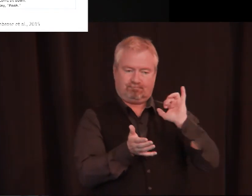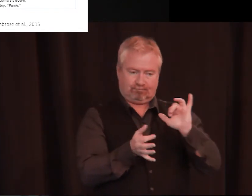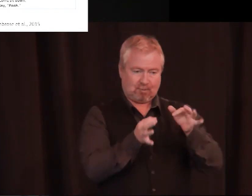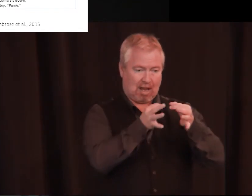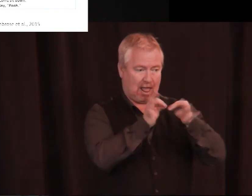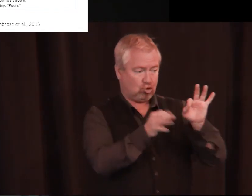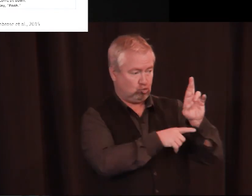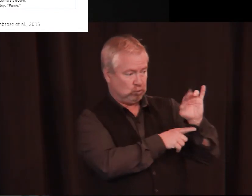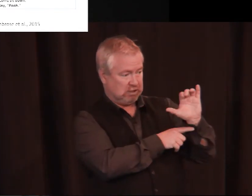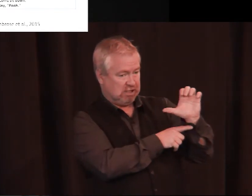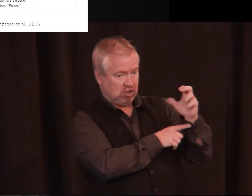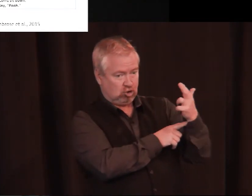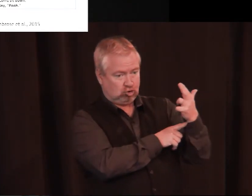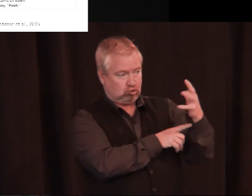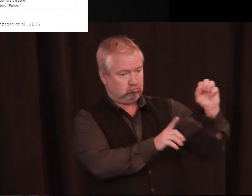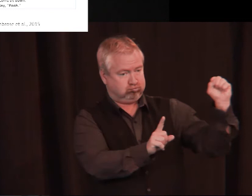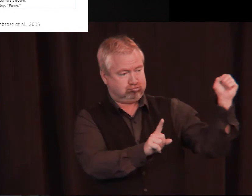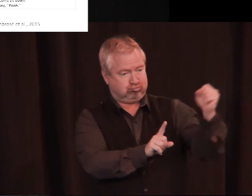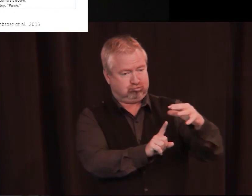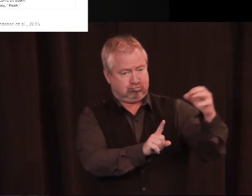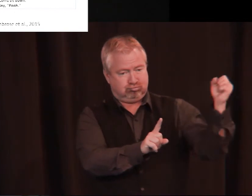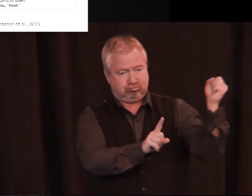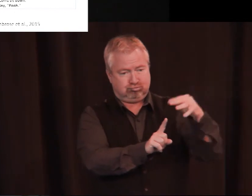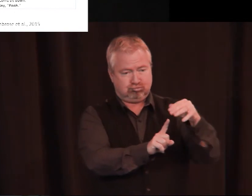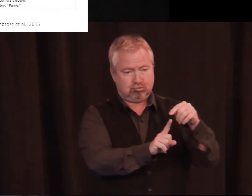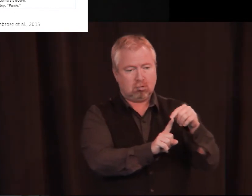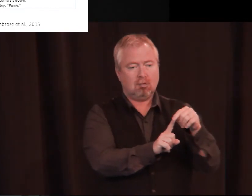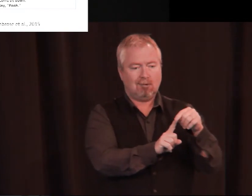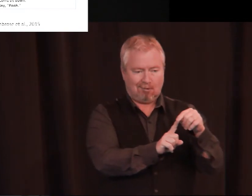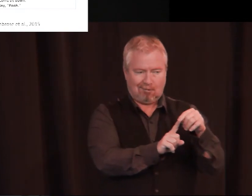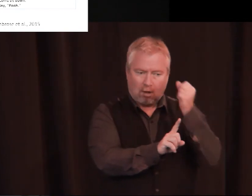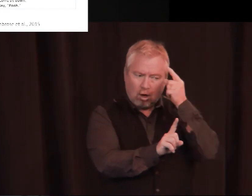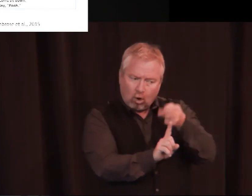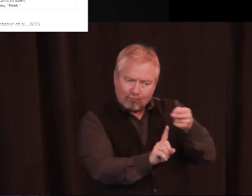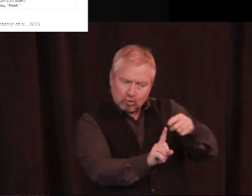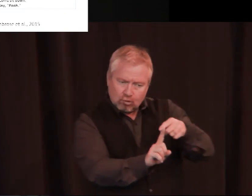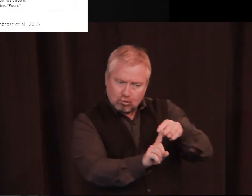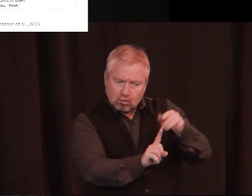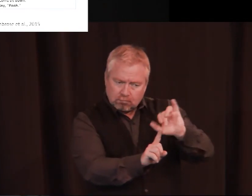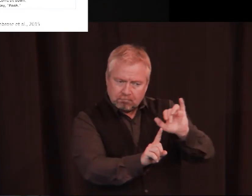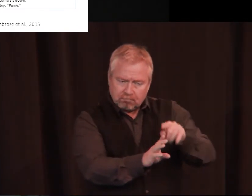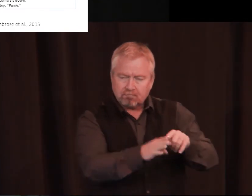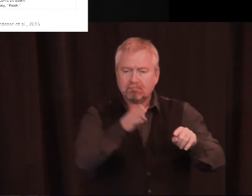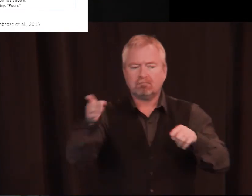And we're doing this with our hard-of-hearing children in the study, we were also doing it with our children with typical hearing.